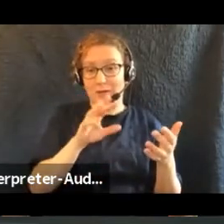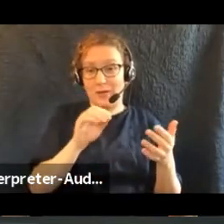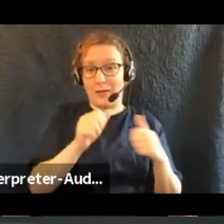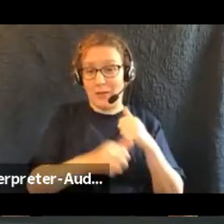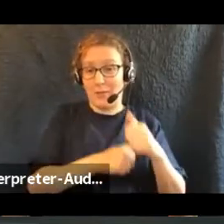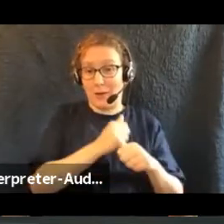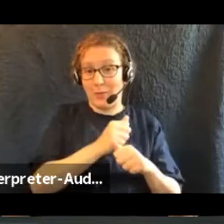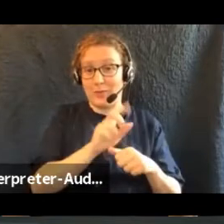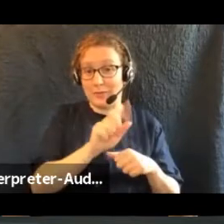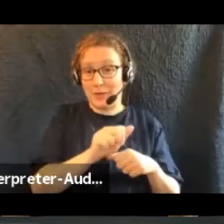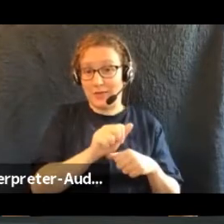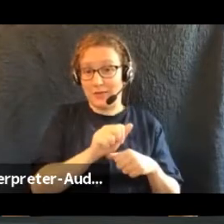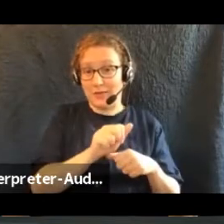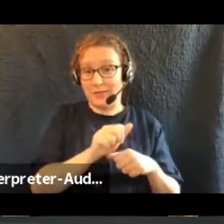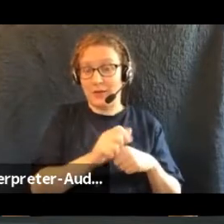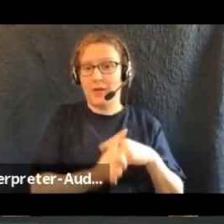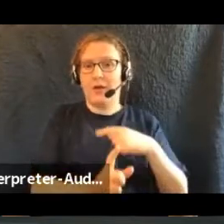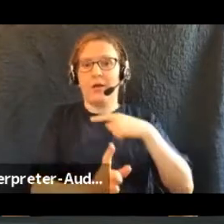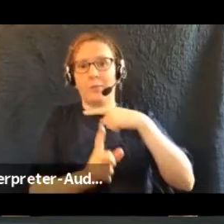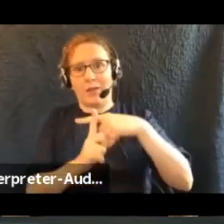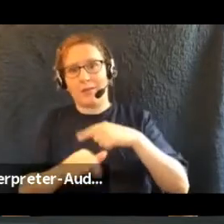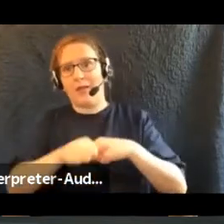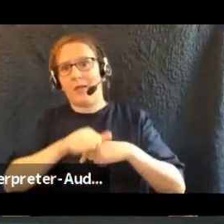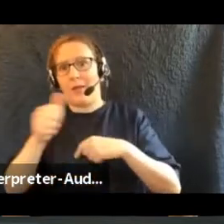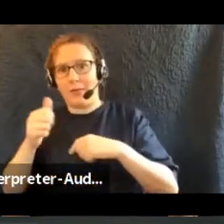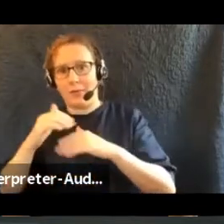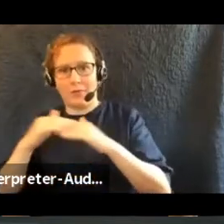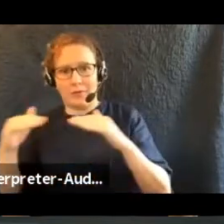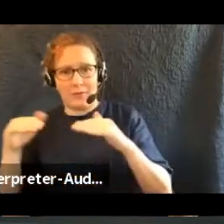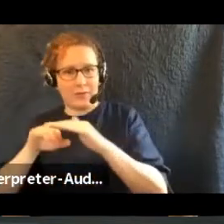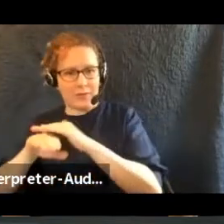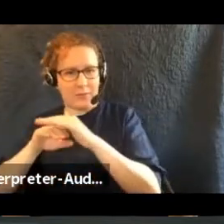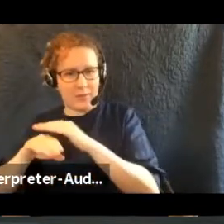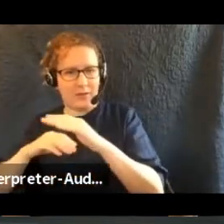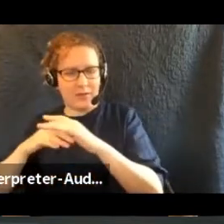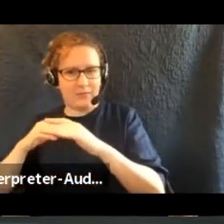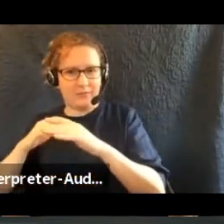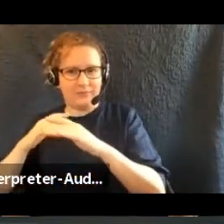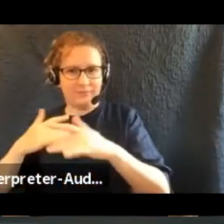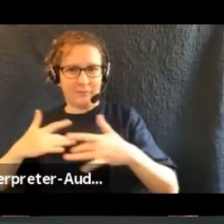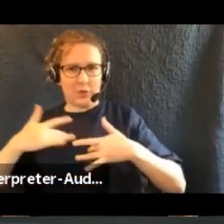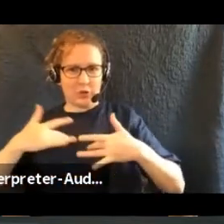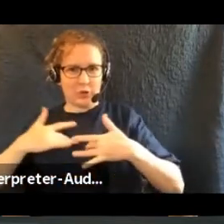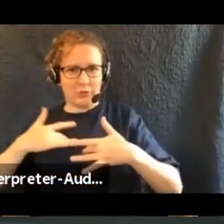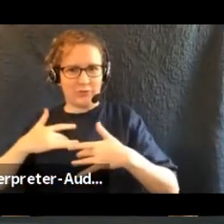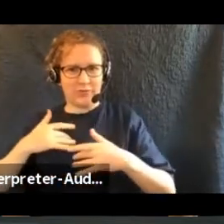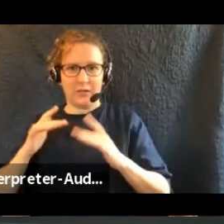had another layer of accessibility concerns to contend with, and that is low bandwidth internet.